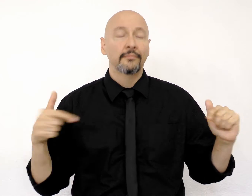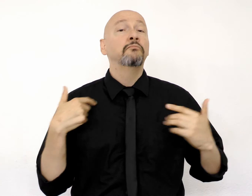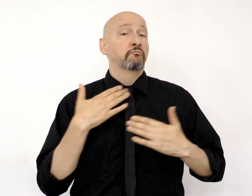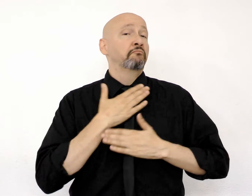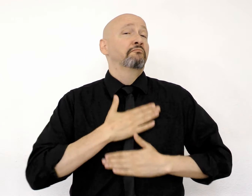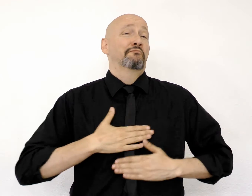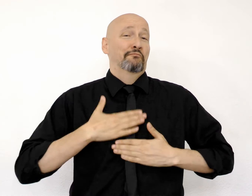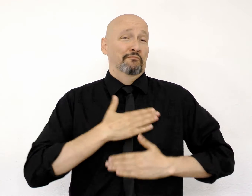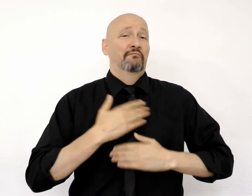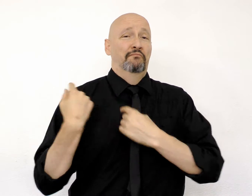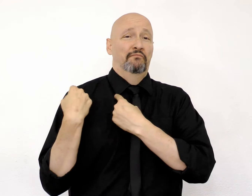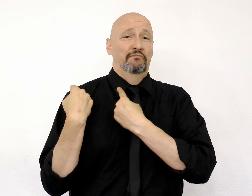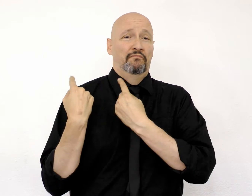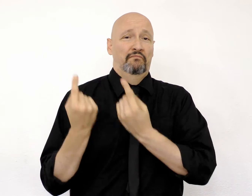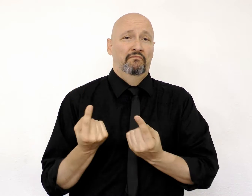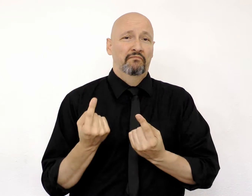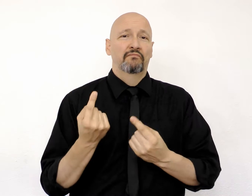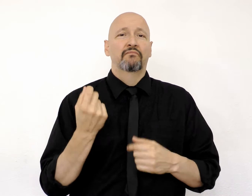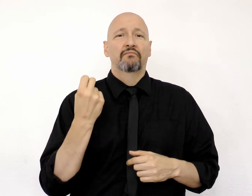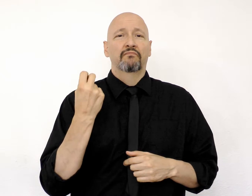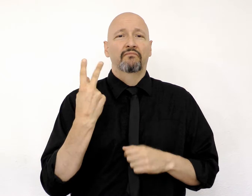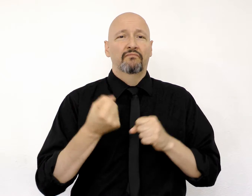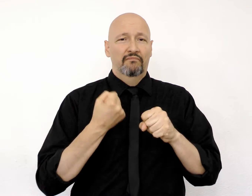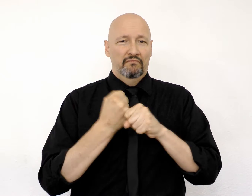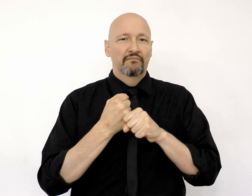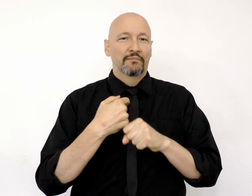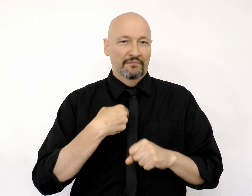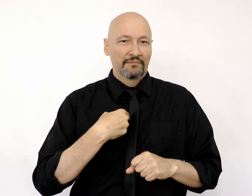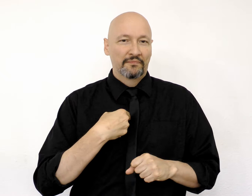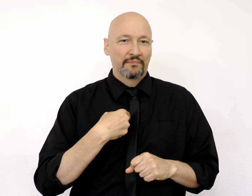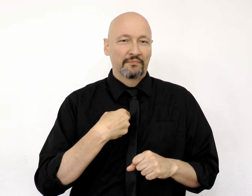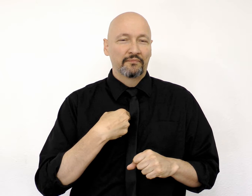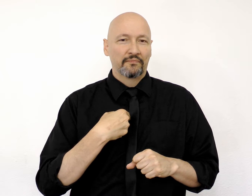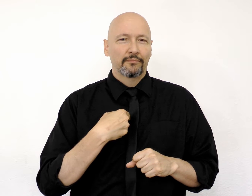I've enjoyed being at CSUS for 12 years.